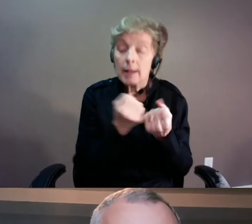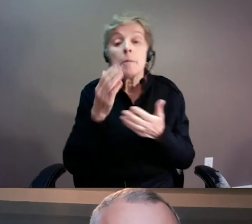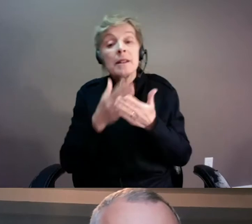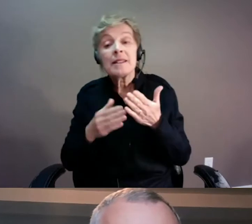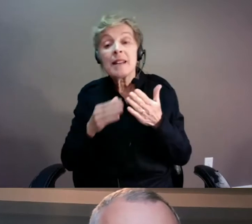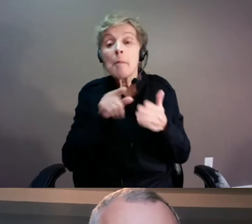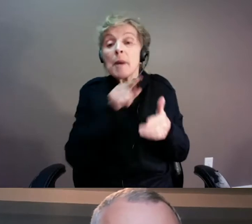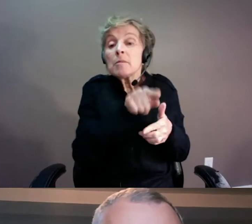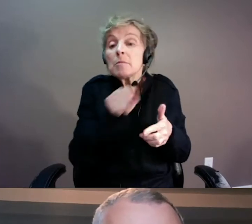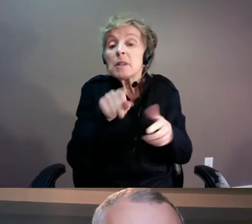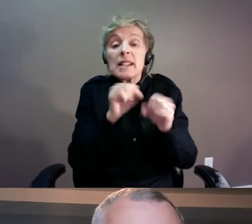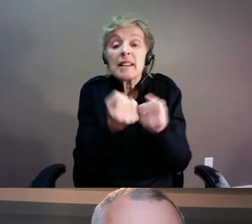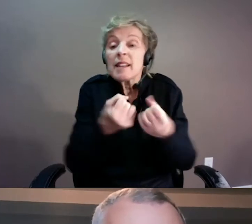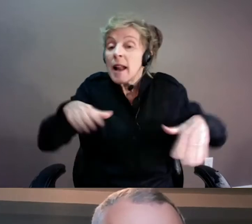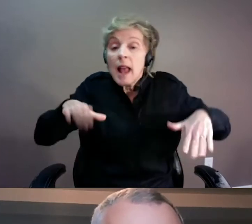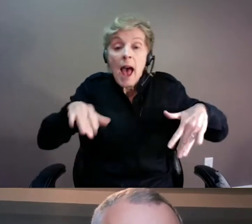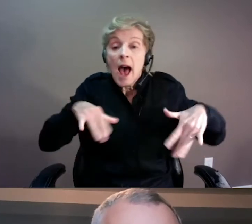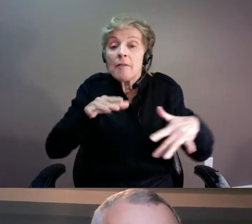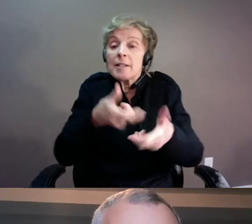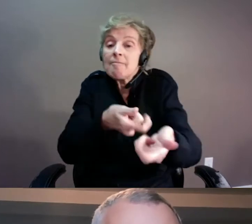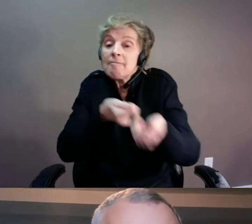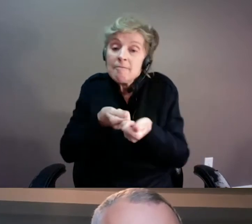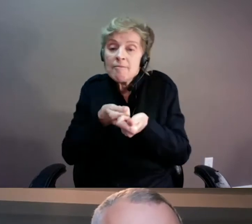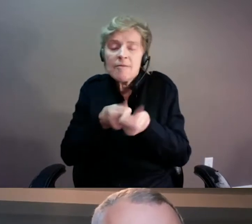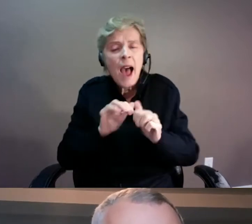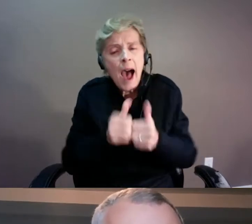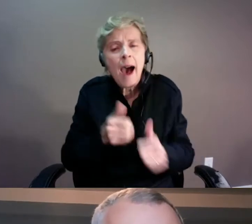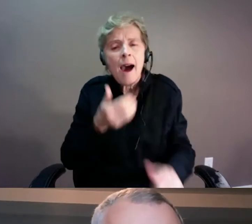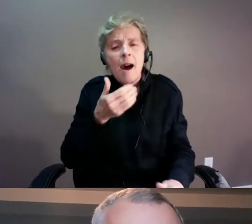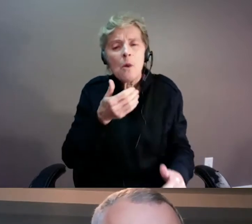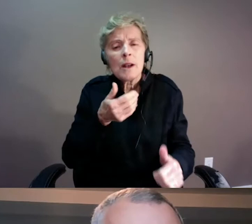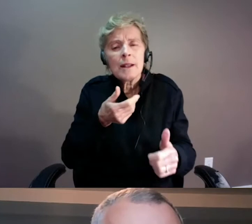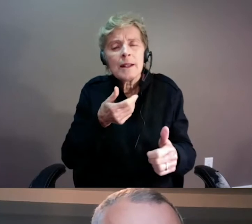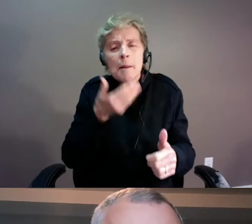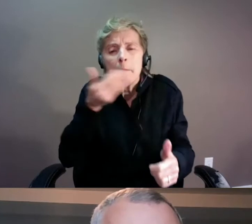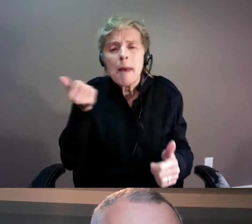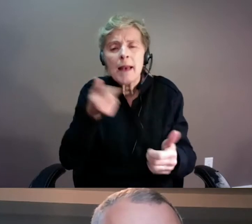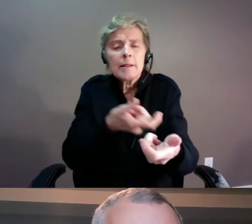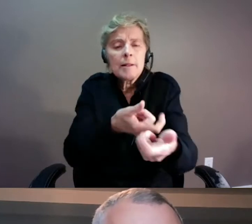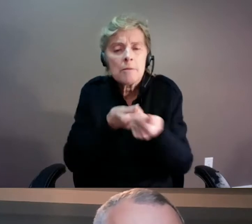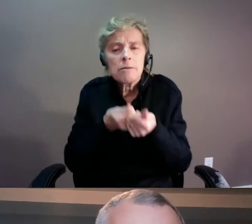Any advice on how best to engage, how best to reach out, how best to make this real? I think,